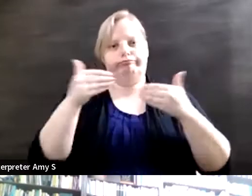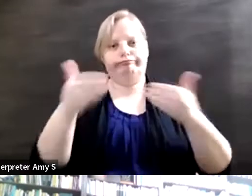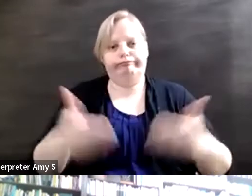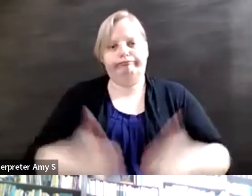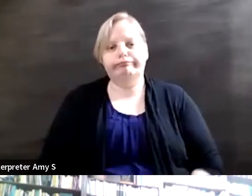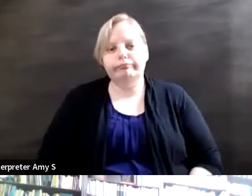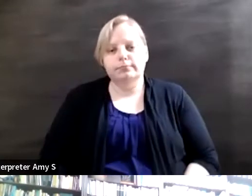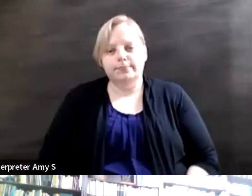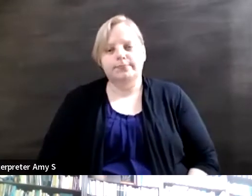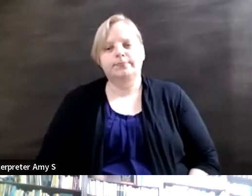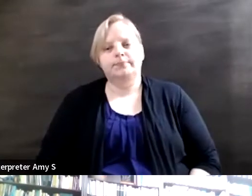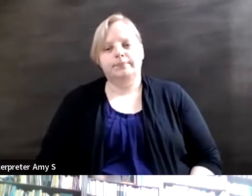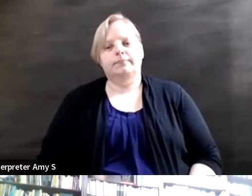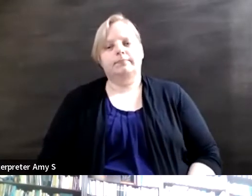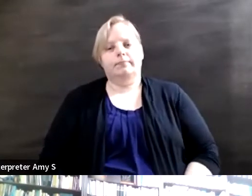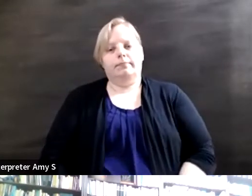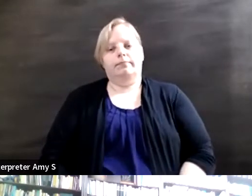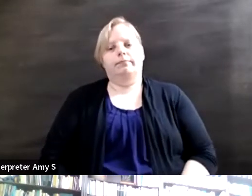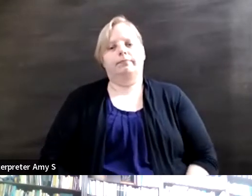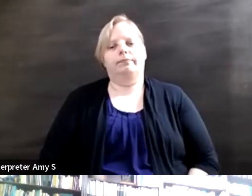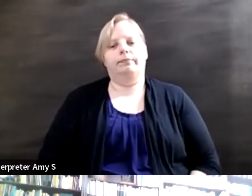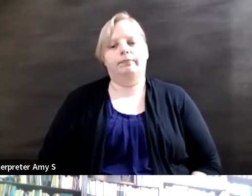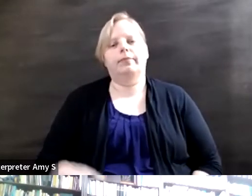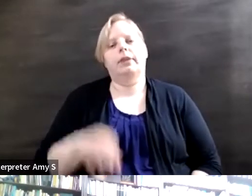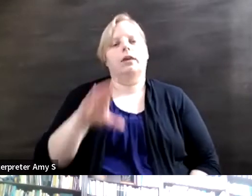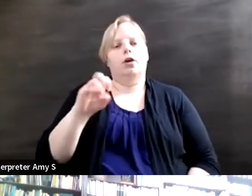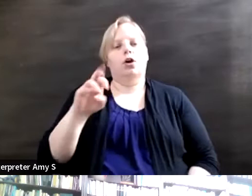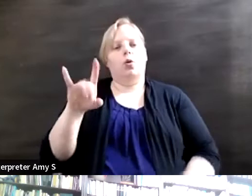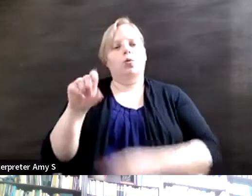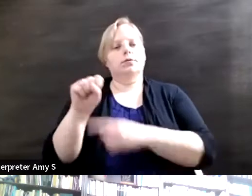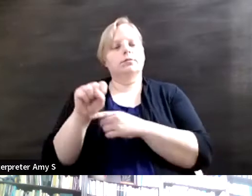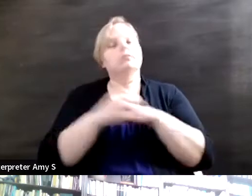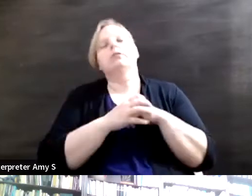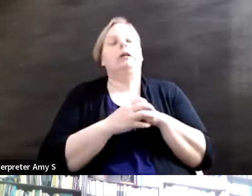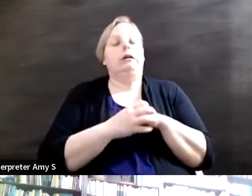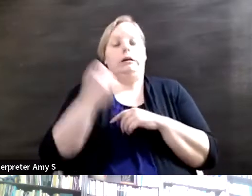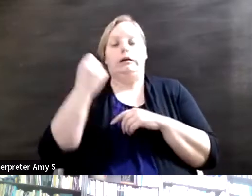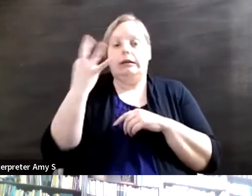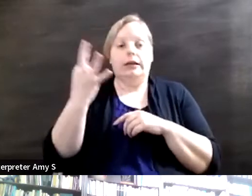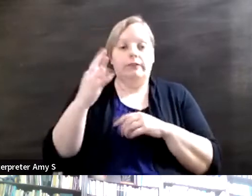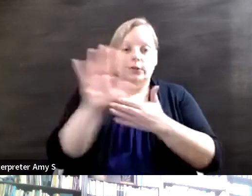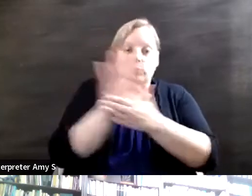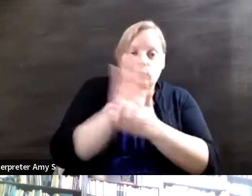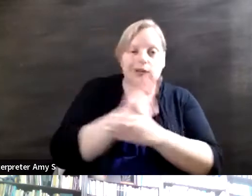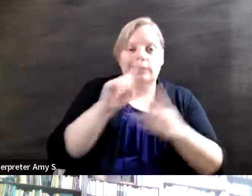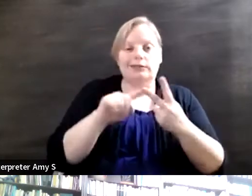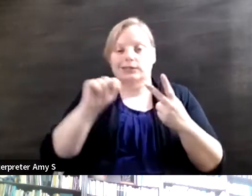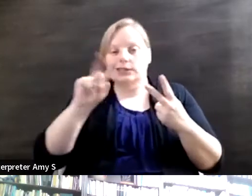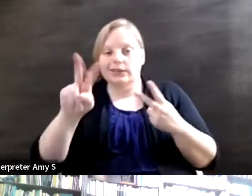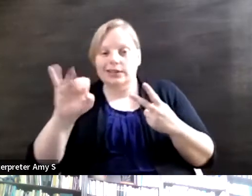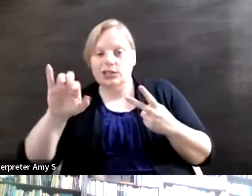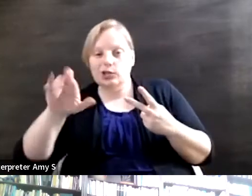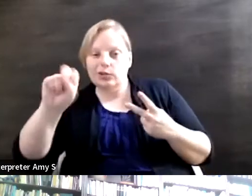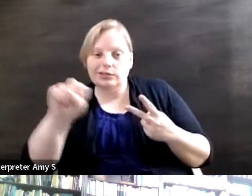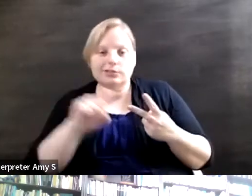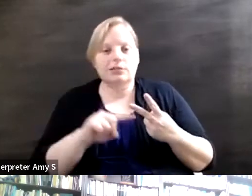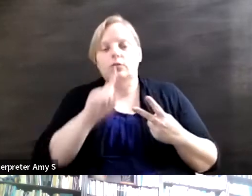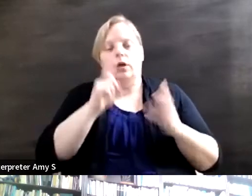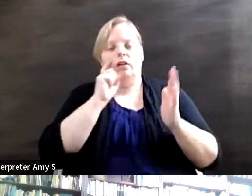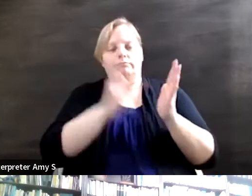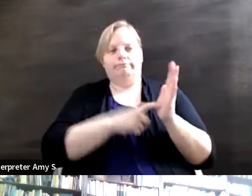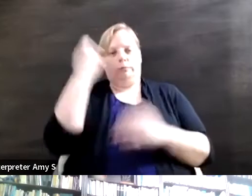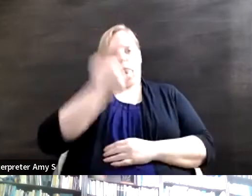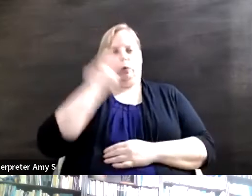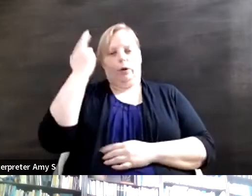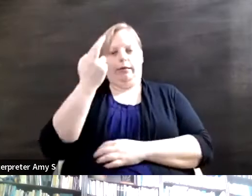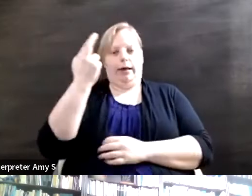I would add that your representation in the movies or in TV series, I find two issues of concern.